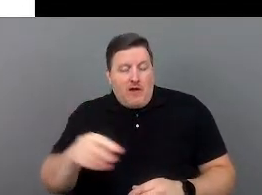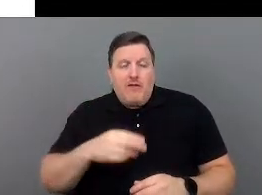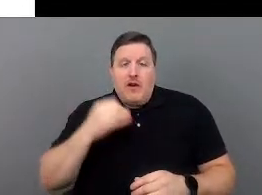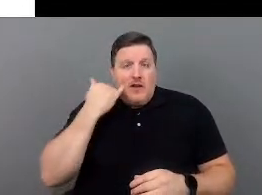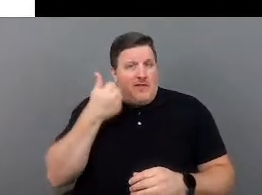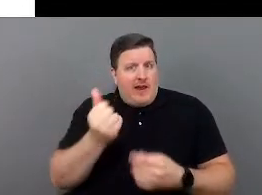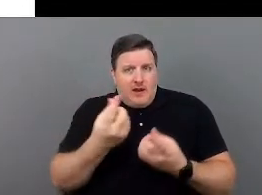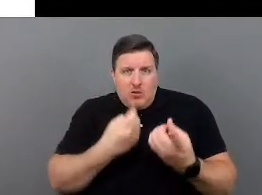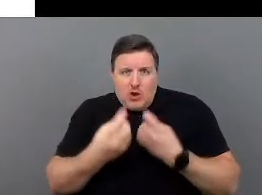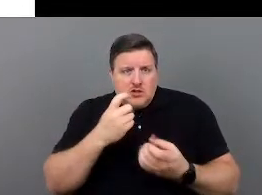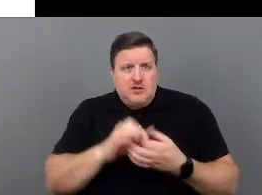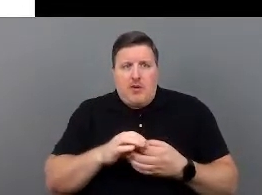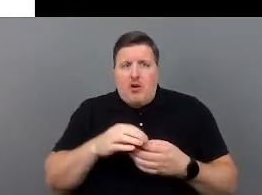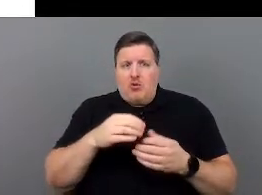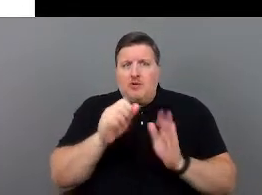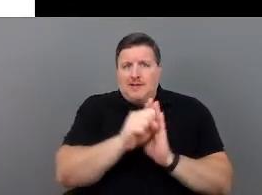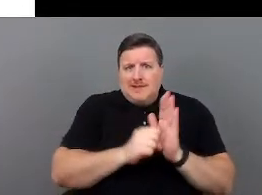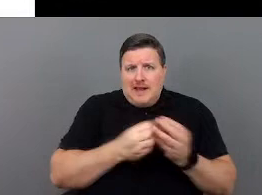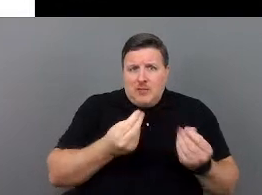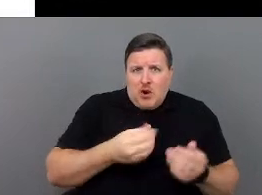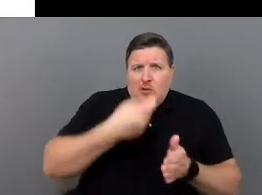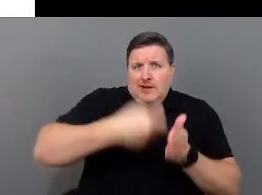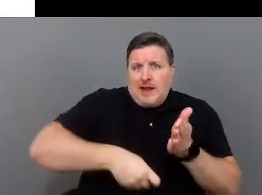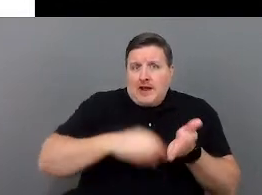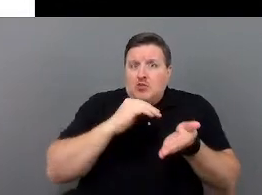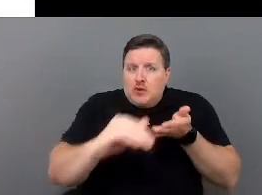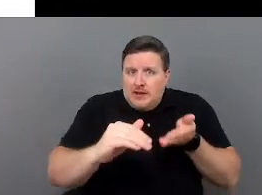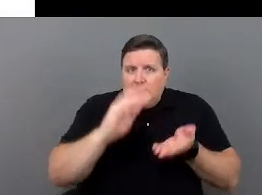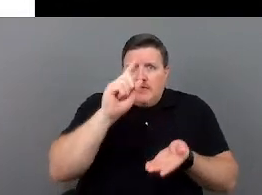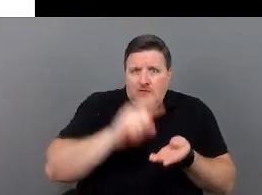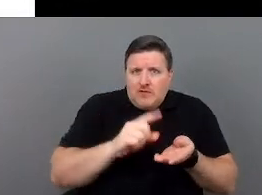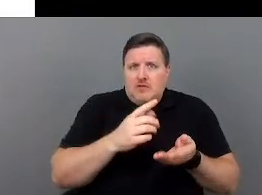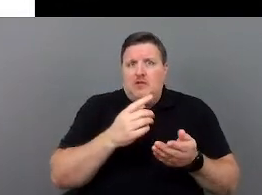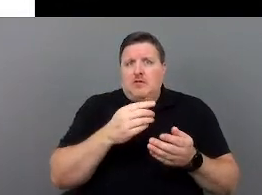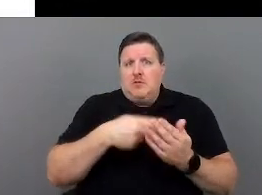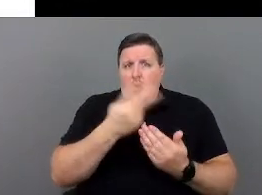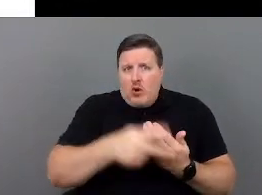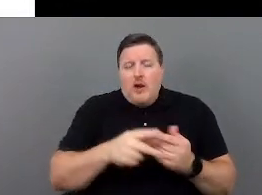THEY STATE PROPERTY TAX RELIEF PROGRAMS THAT ARE AVAILABLE, VISIT